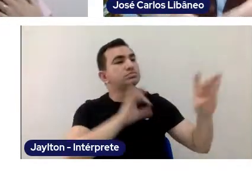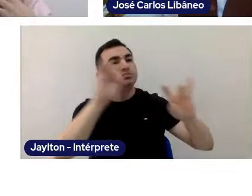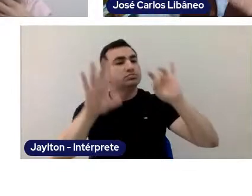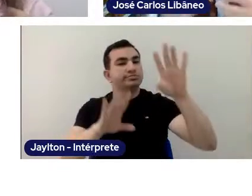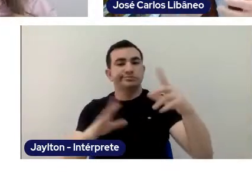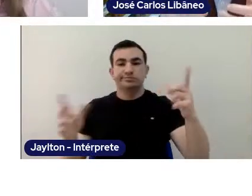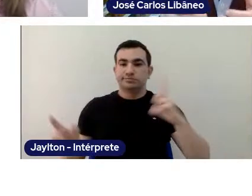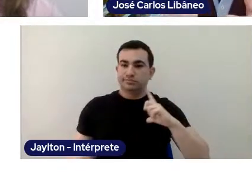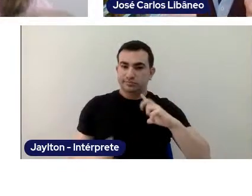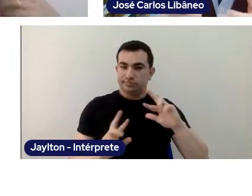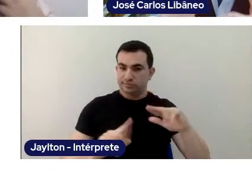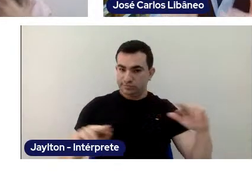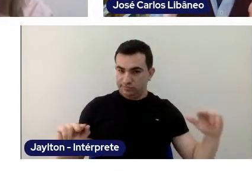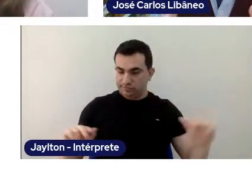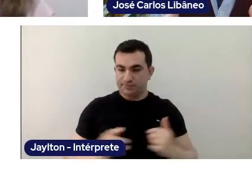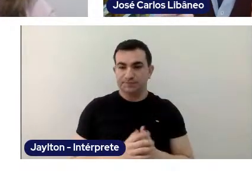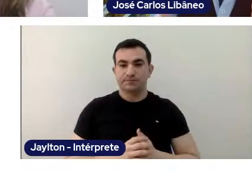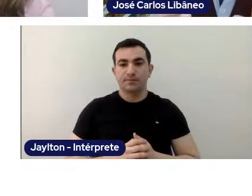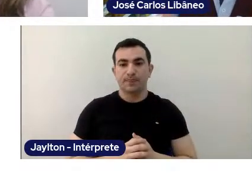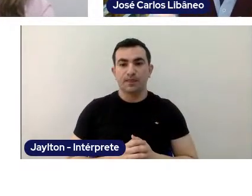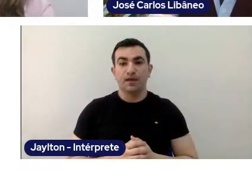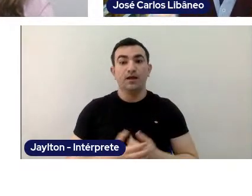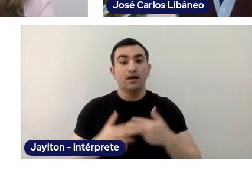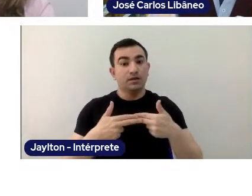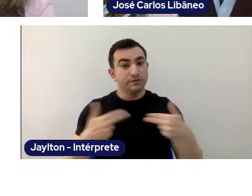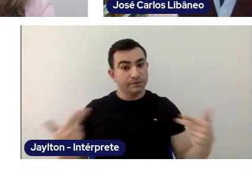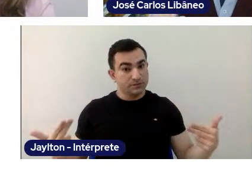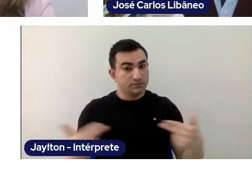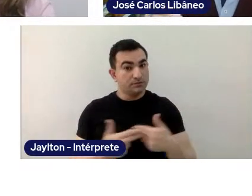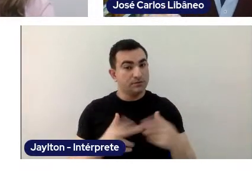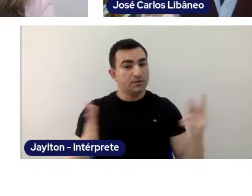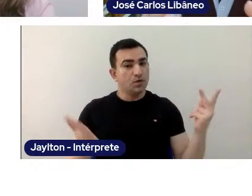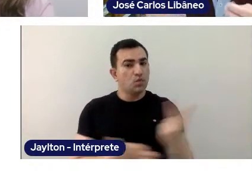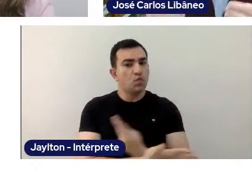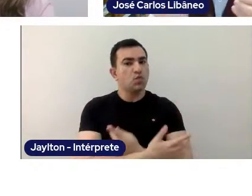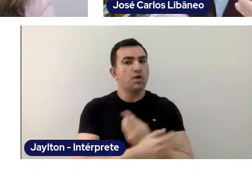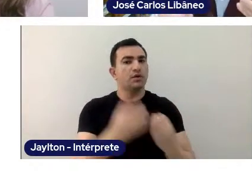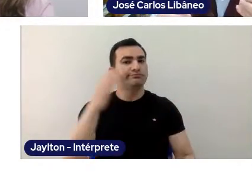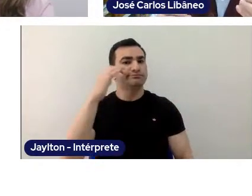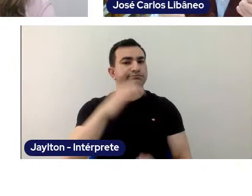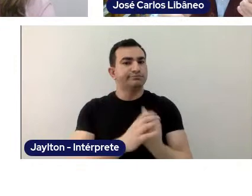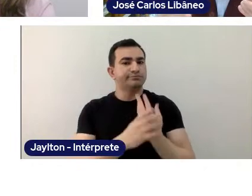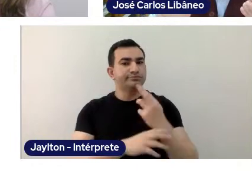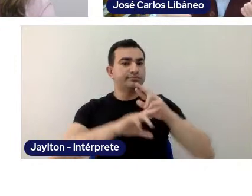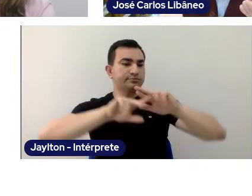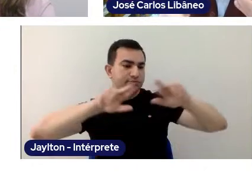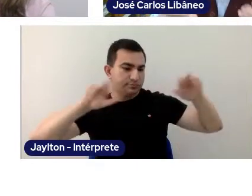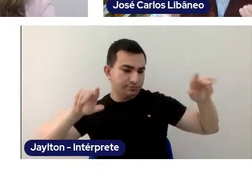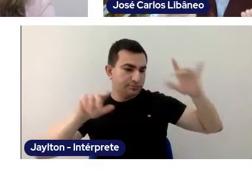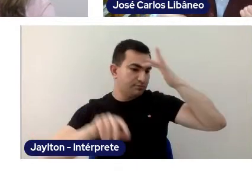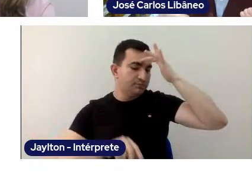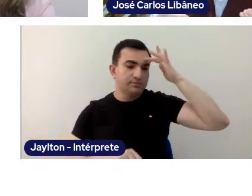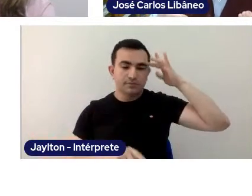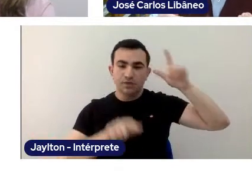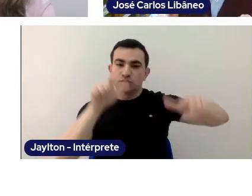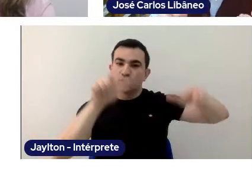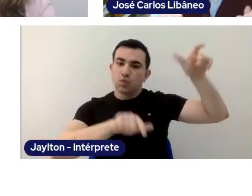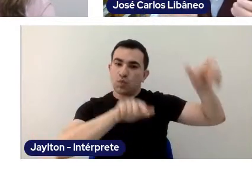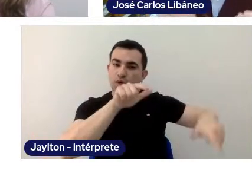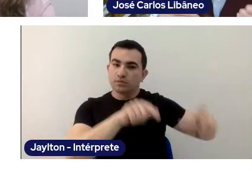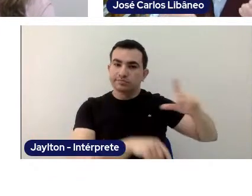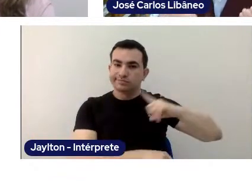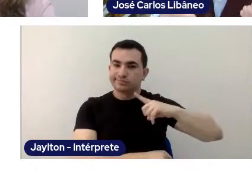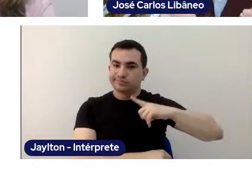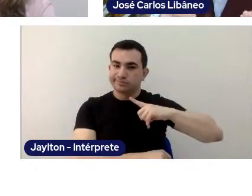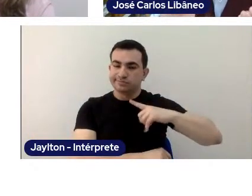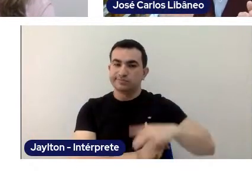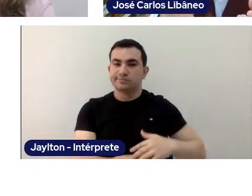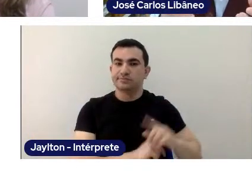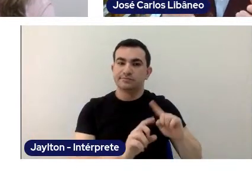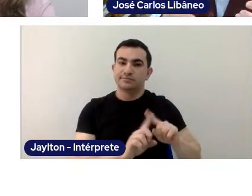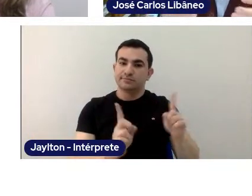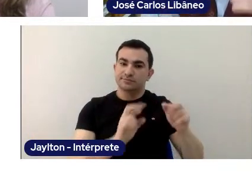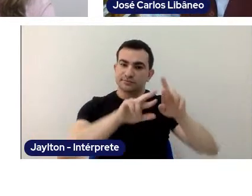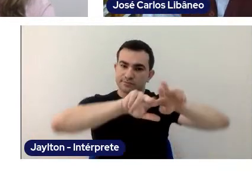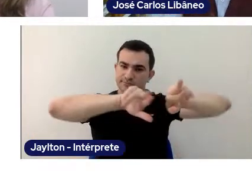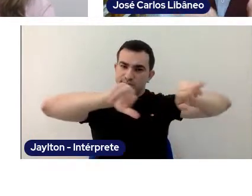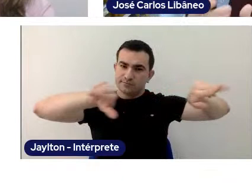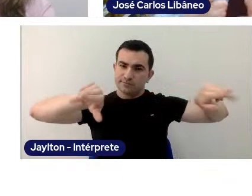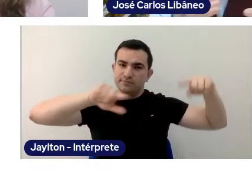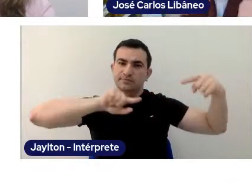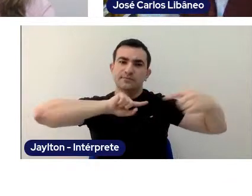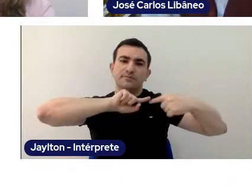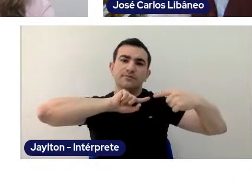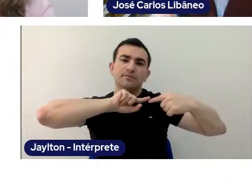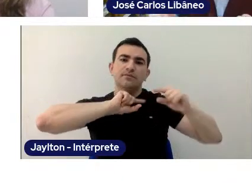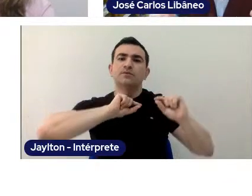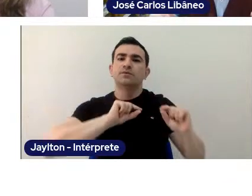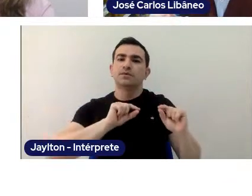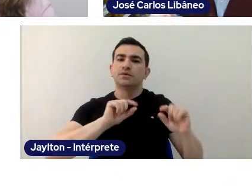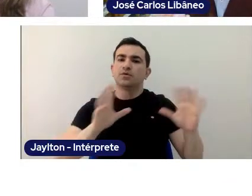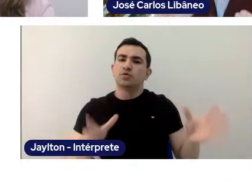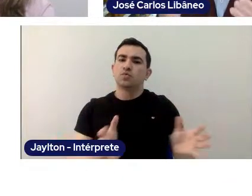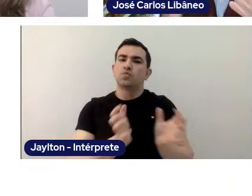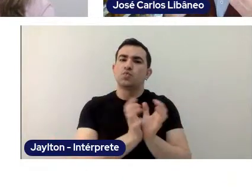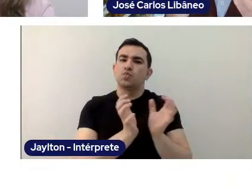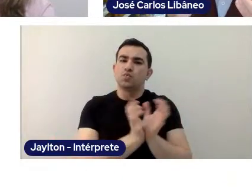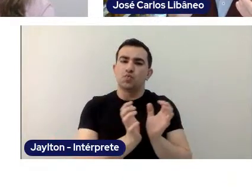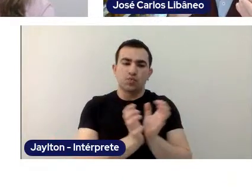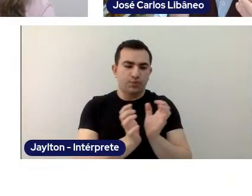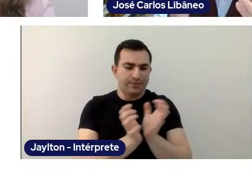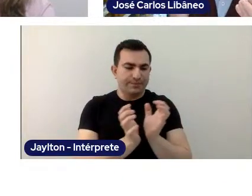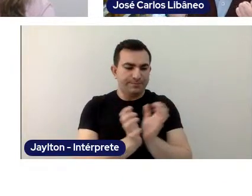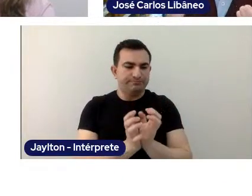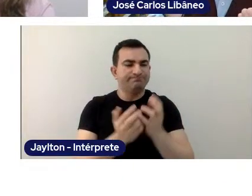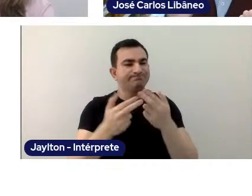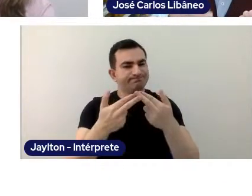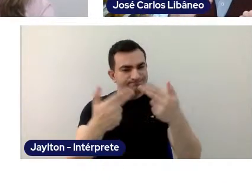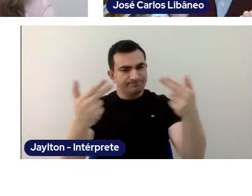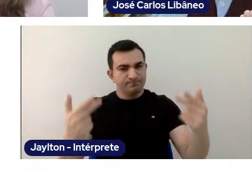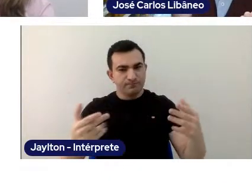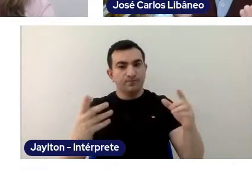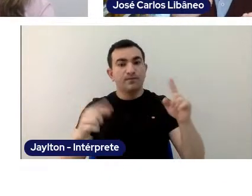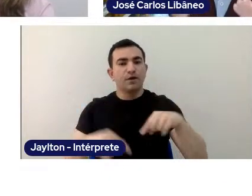Diversity is born from differences. People are diverse because they are different from one another, but diversity is the set of differences, how can I put it